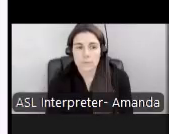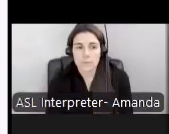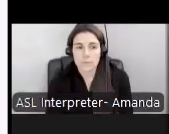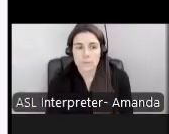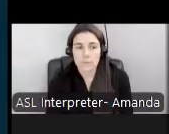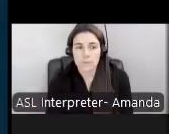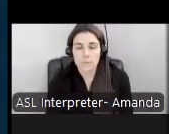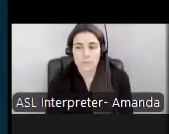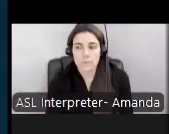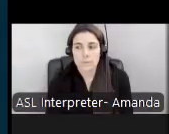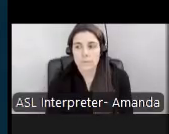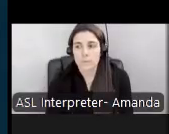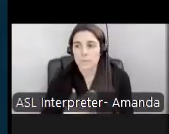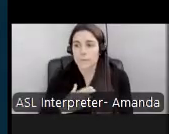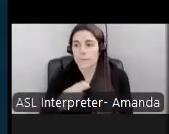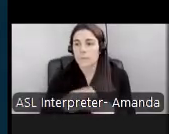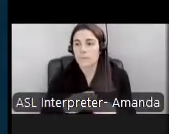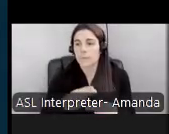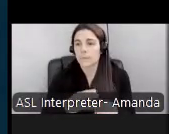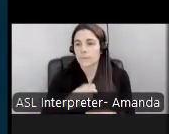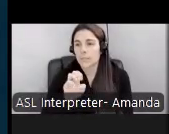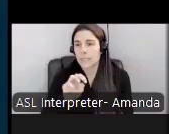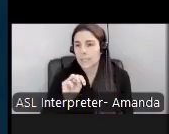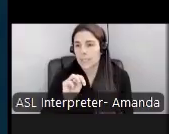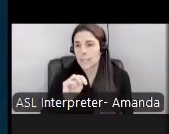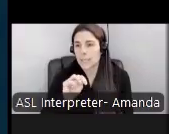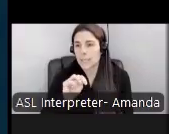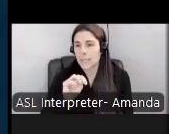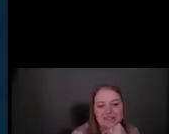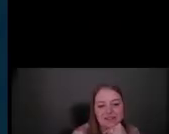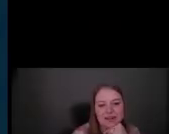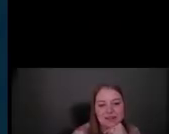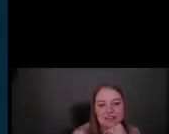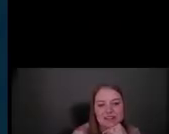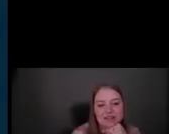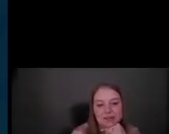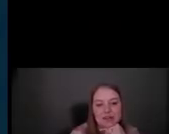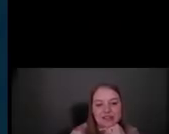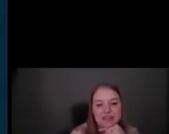so my name is Emily Stewart. I work as a family support